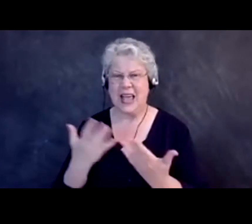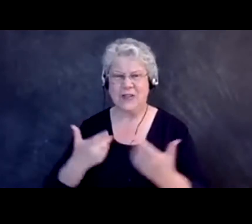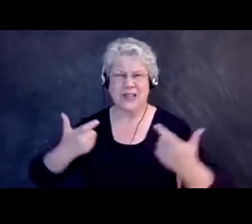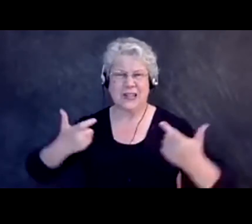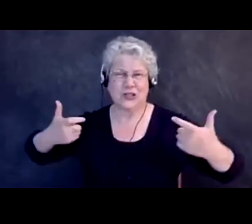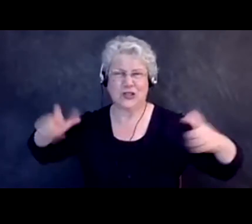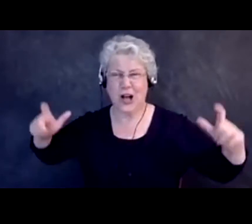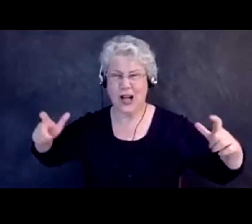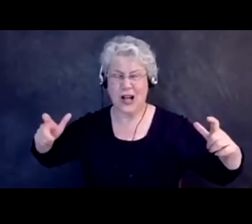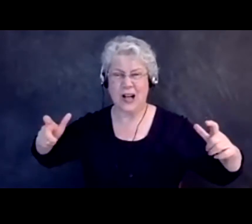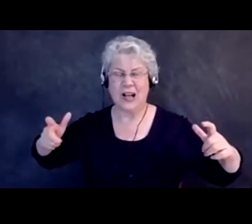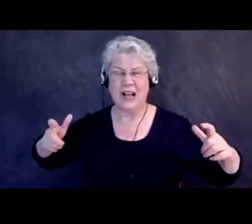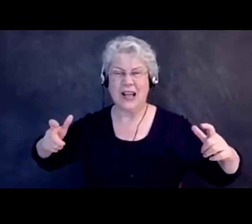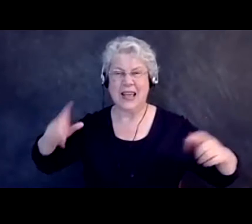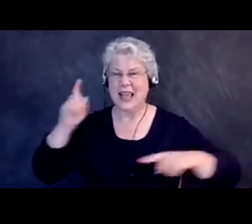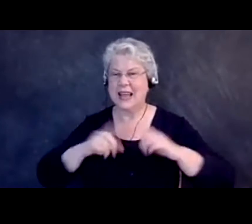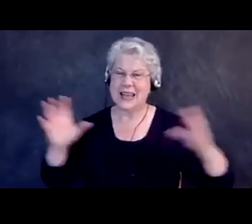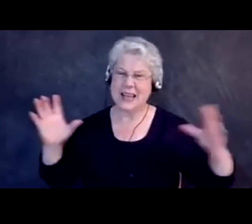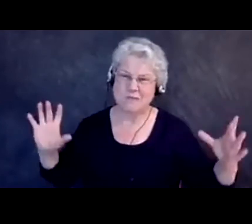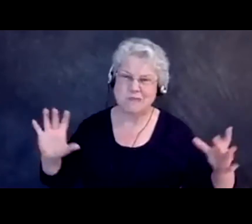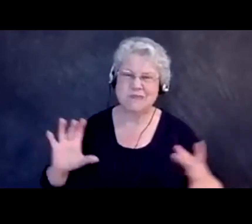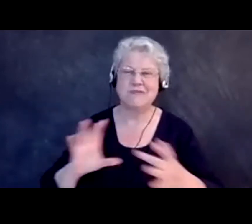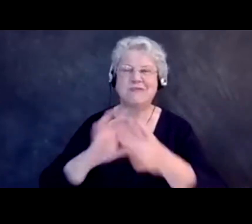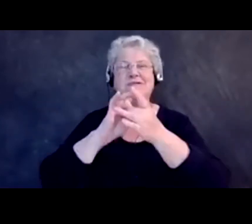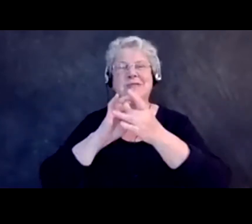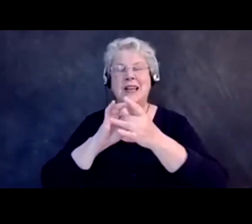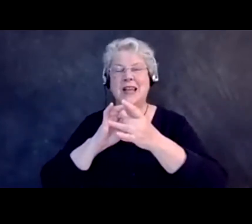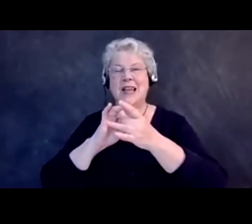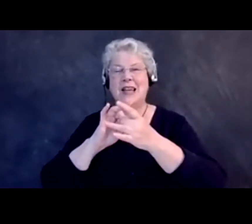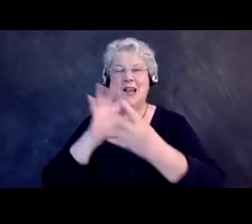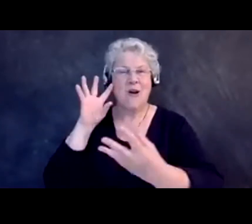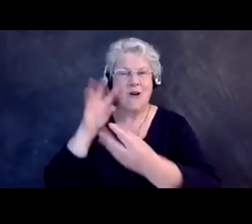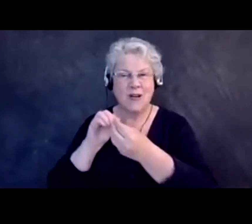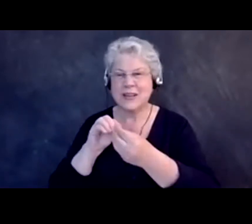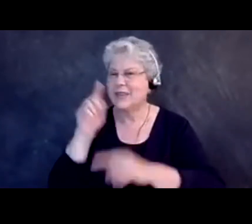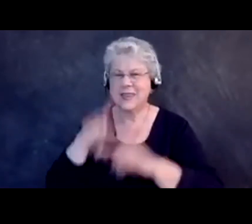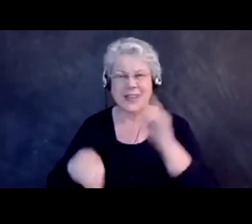know? It's like oh my gosh, we tried to tie them all together, how are we going to do that, and it